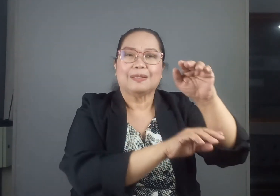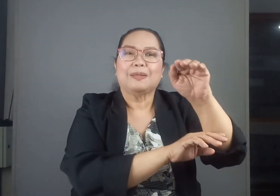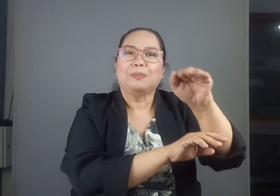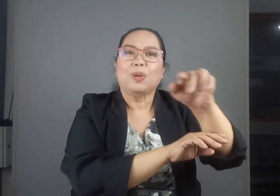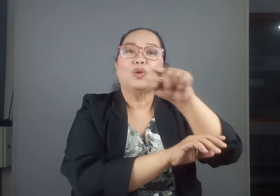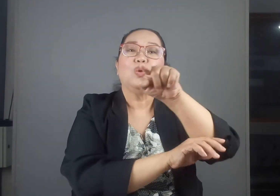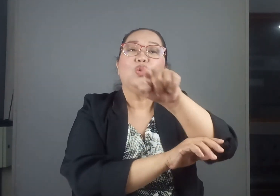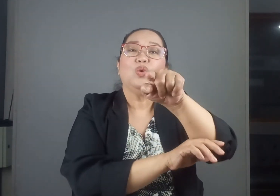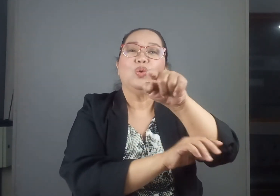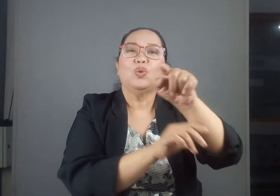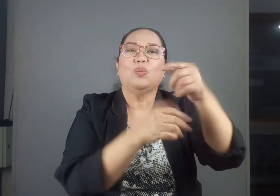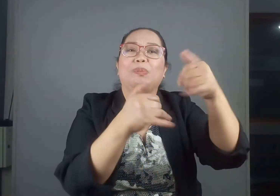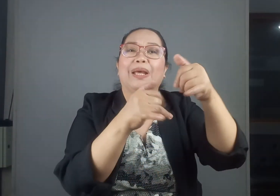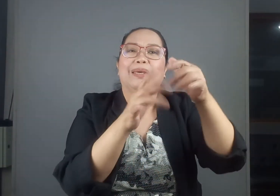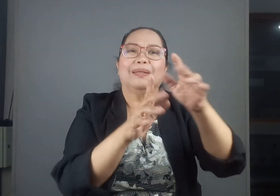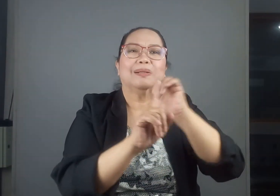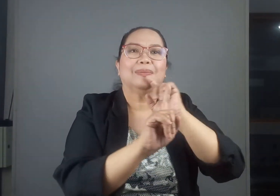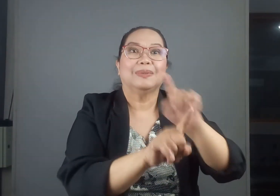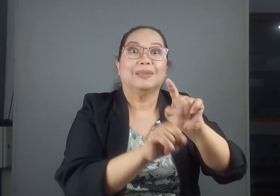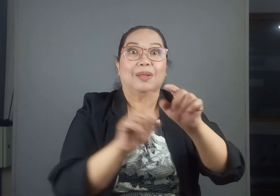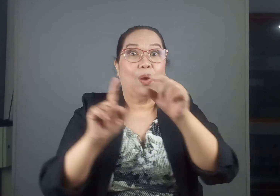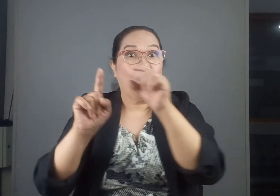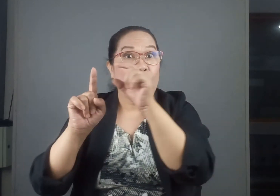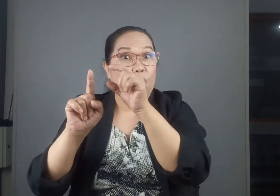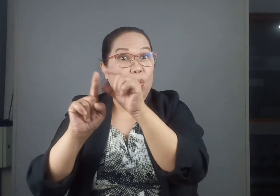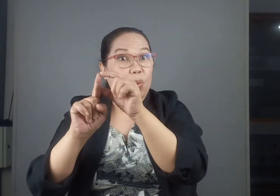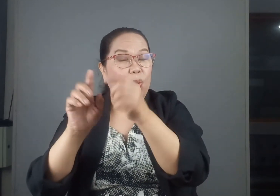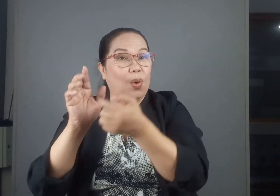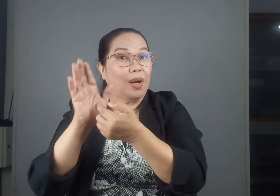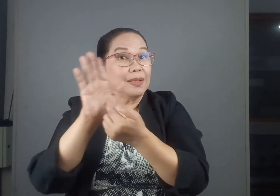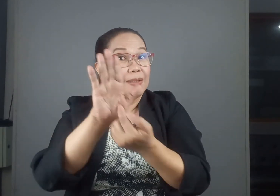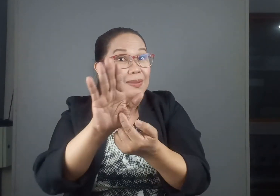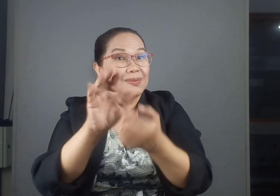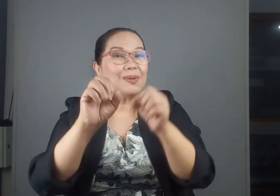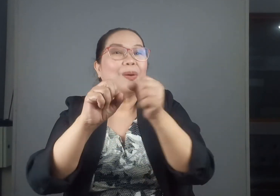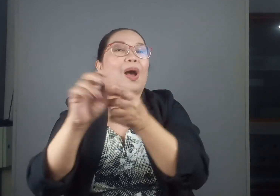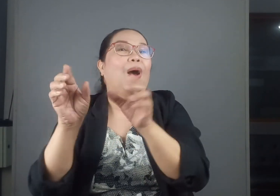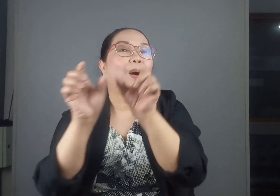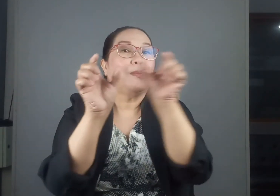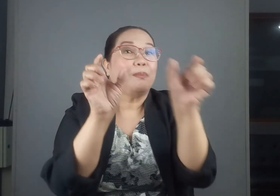players to answer while word cards are pieced with the phrases to form a sentence.